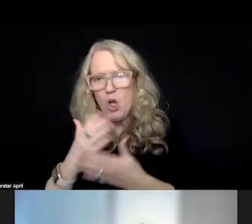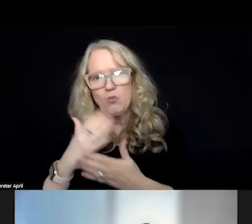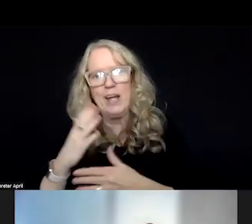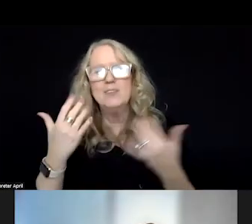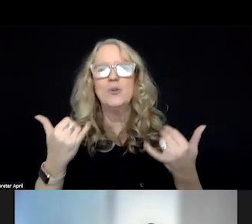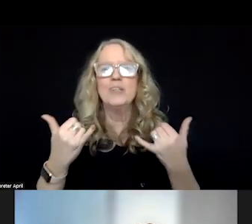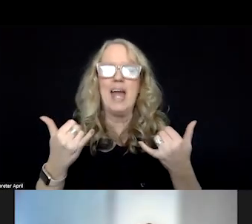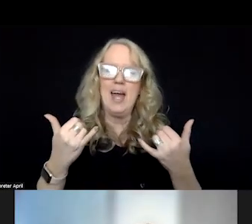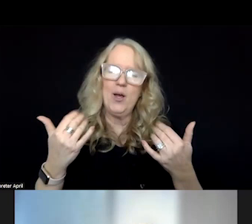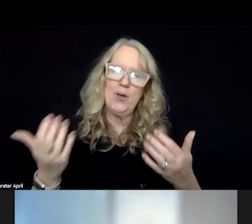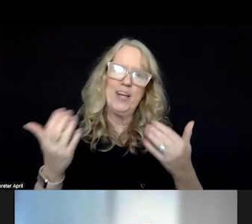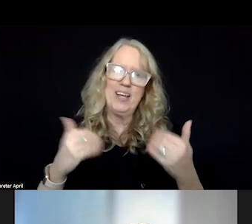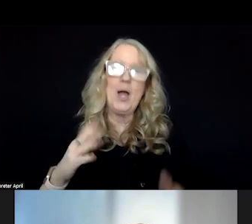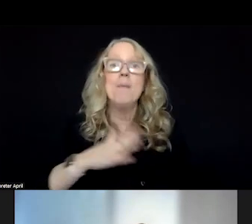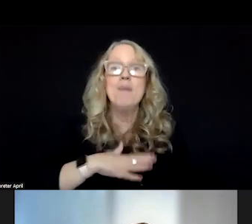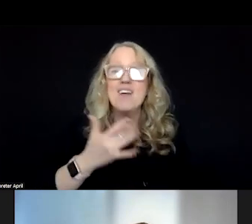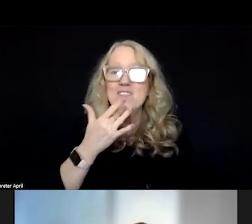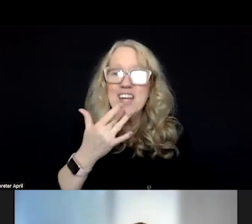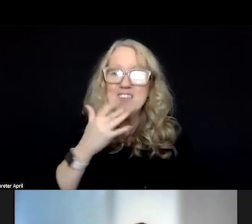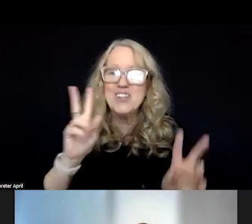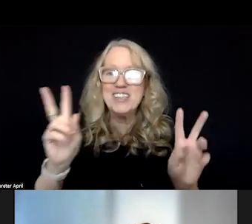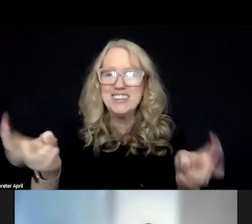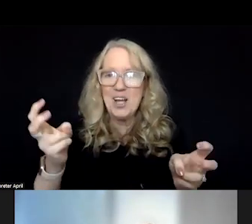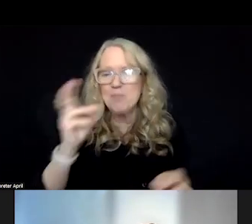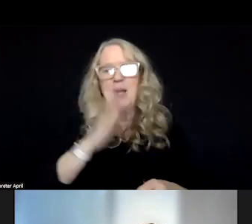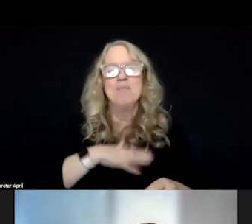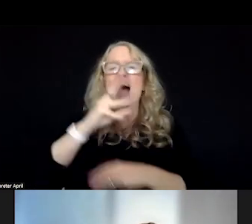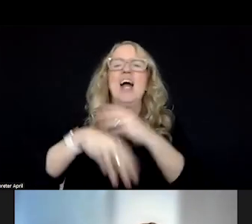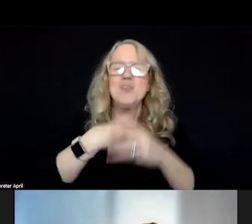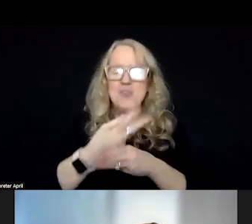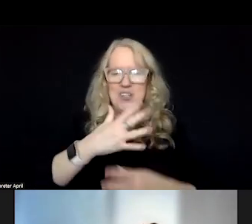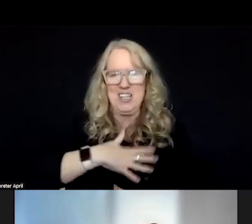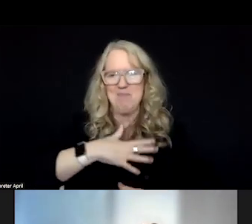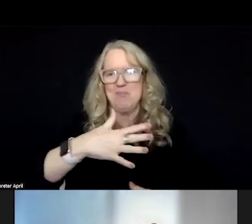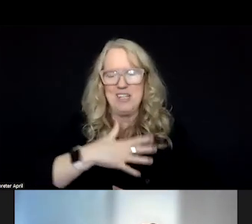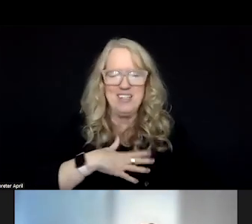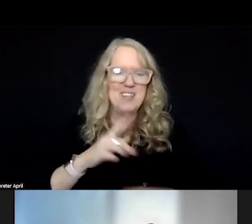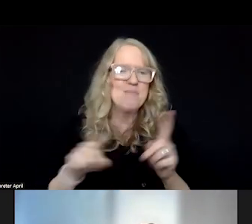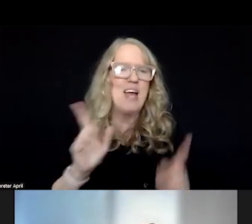TO TURN TO MY FAVORITE TOPIC. THE WORLD THAT I LIVE AND BREATHE IN. MEDICAID.